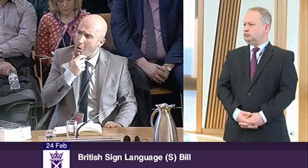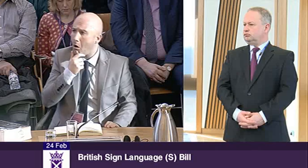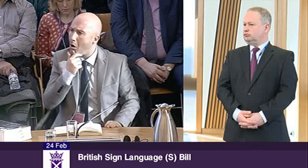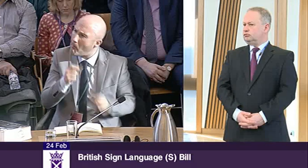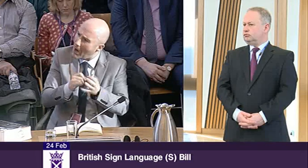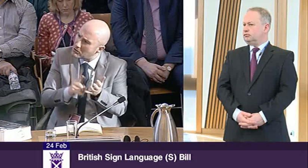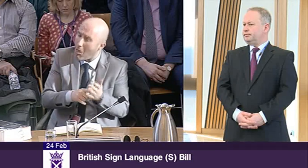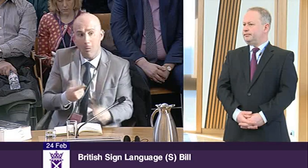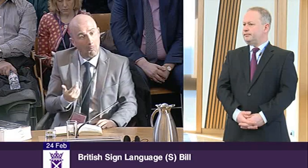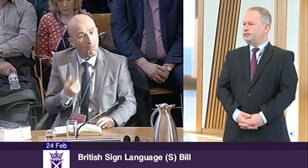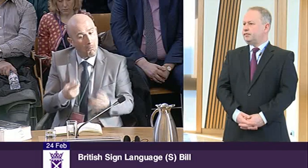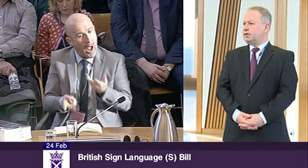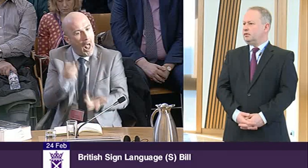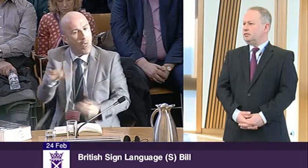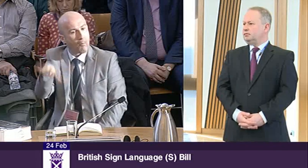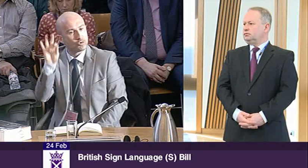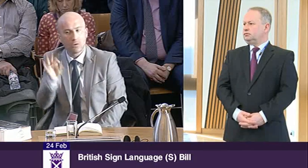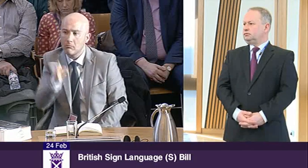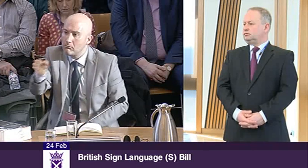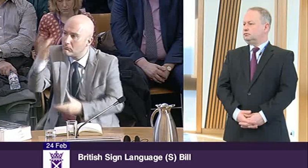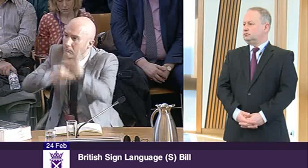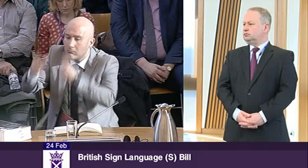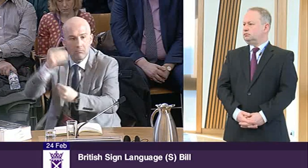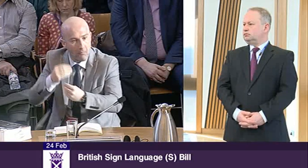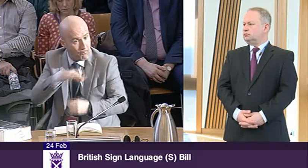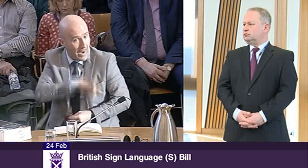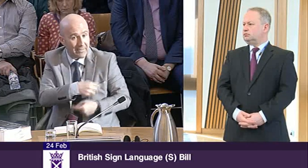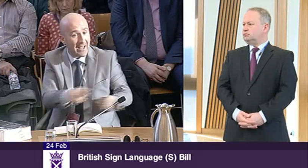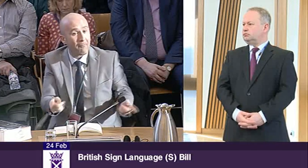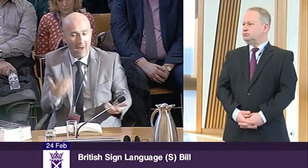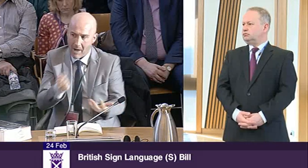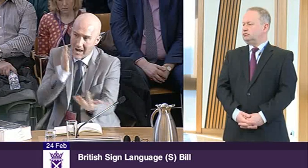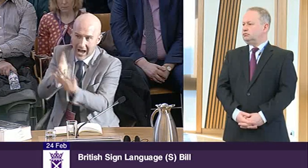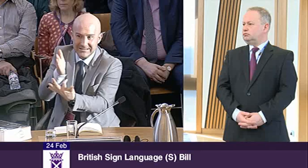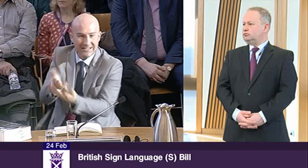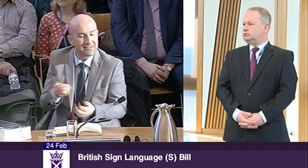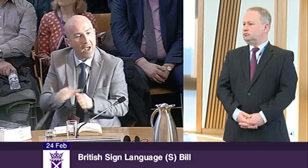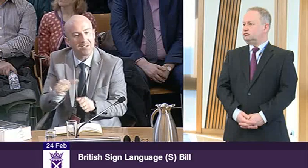to learn would benefit a lot of hard-of-hearing people too, as it would give them another